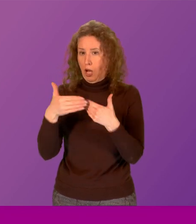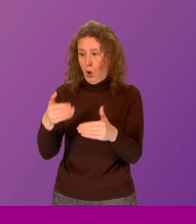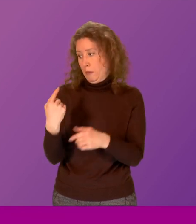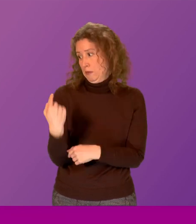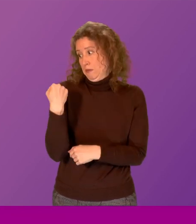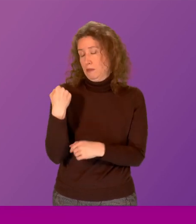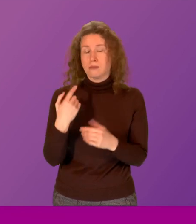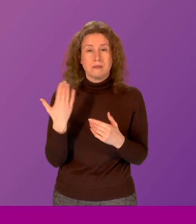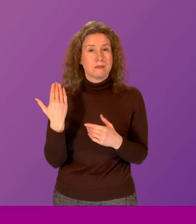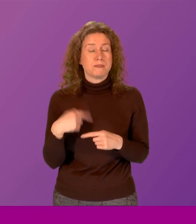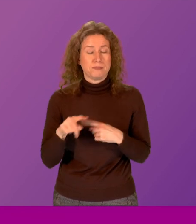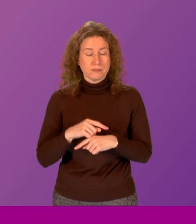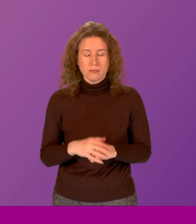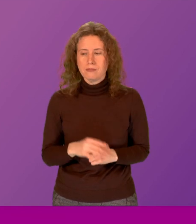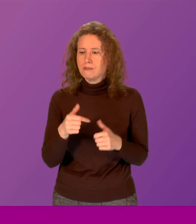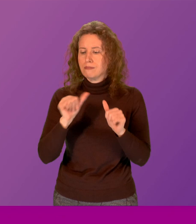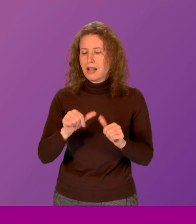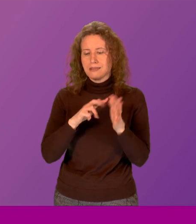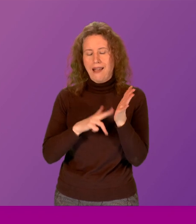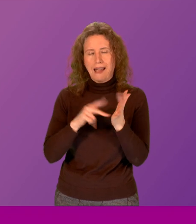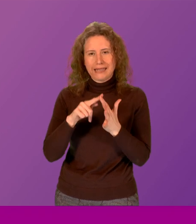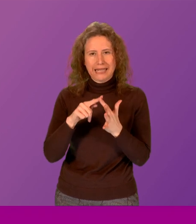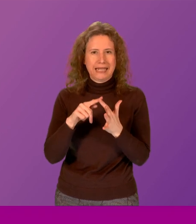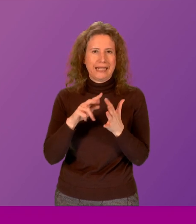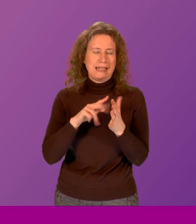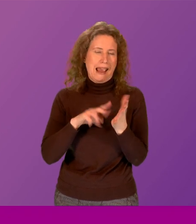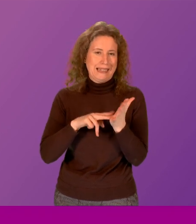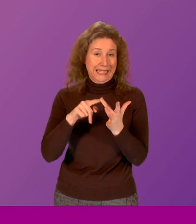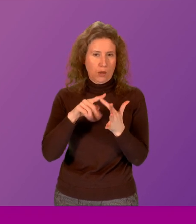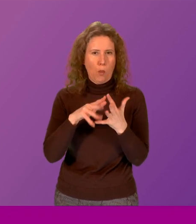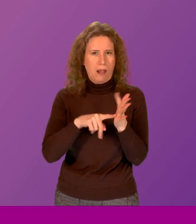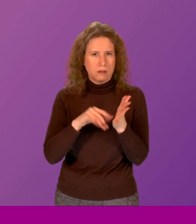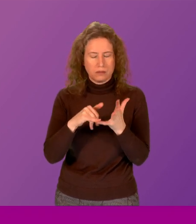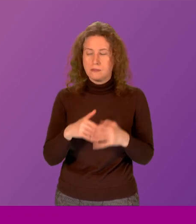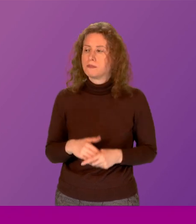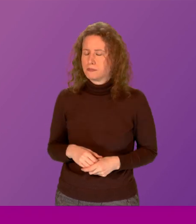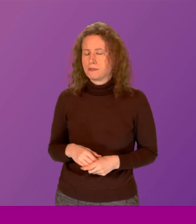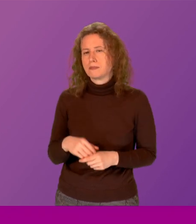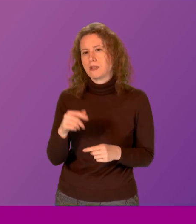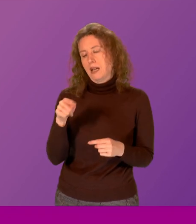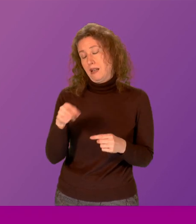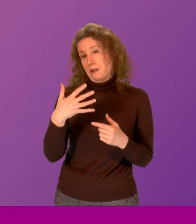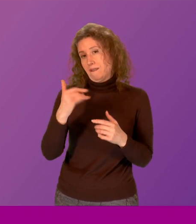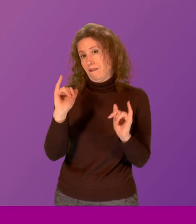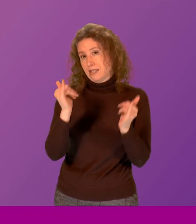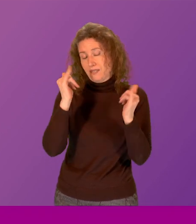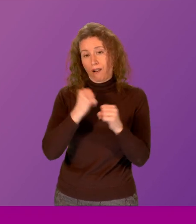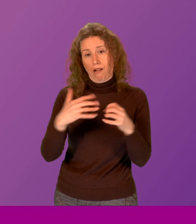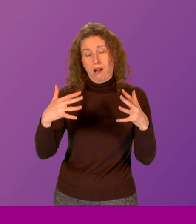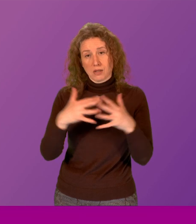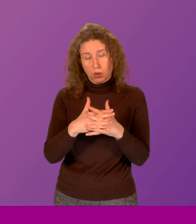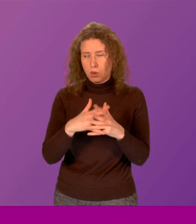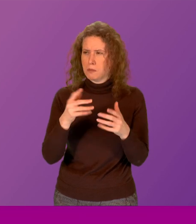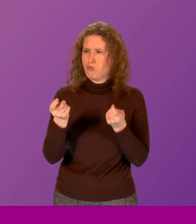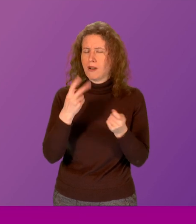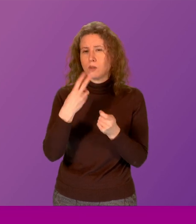The Aye Write book festival, which has been running in Glasgow for nearly 20 years, has been